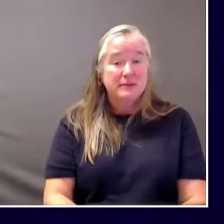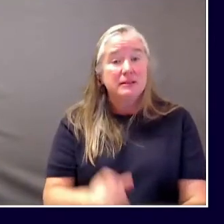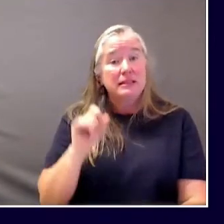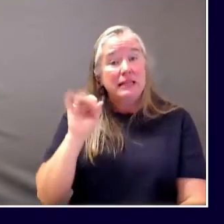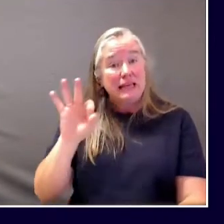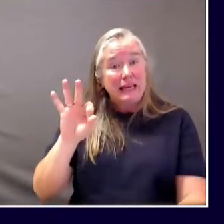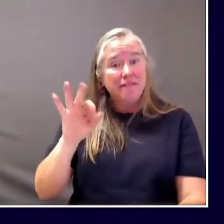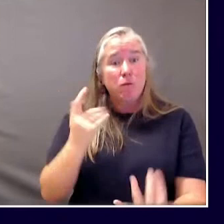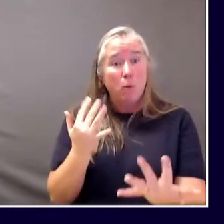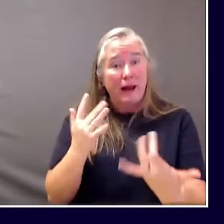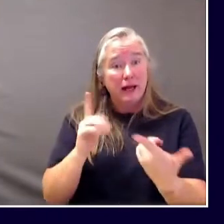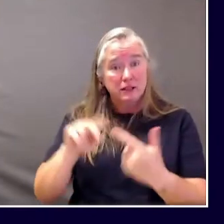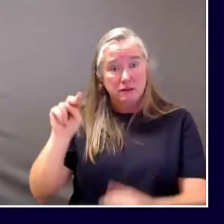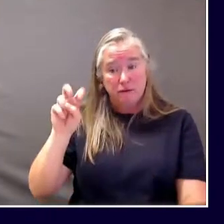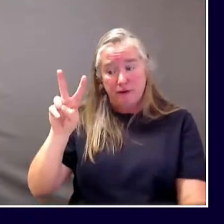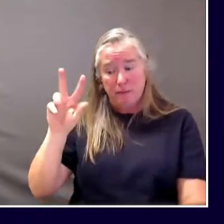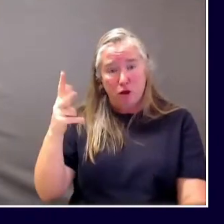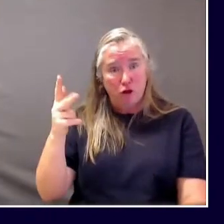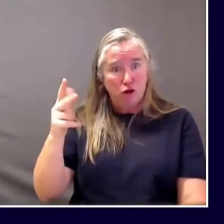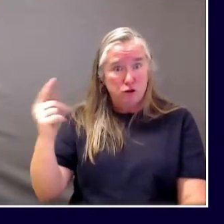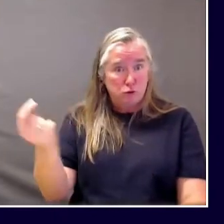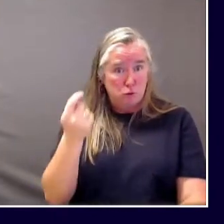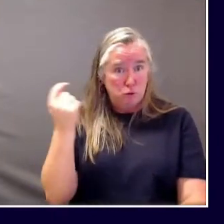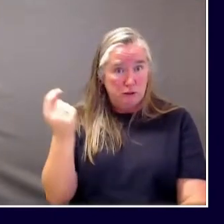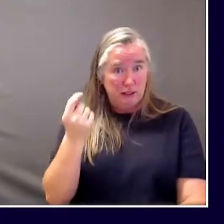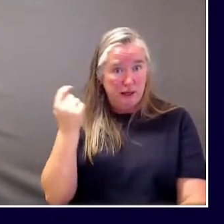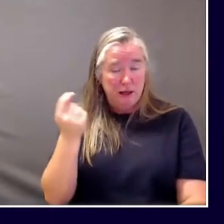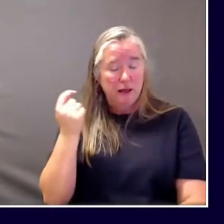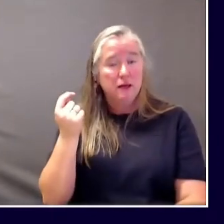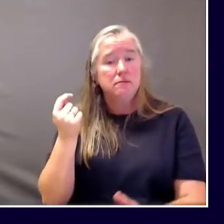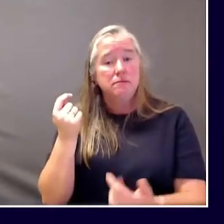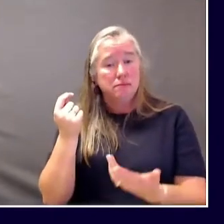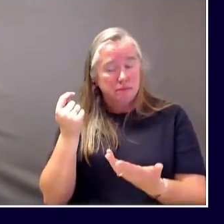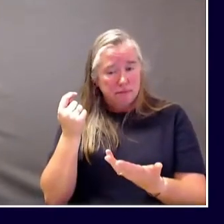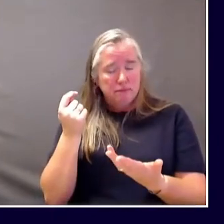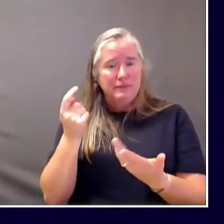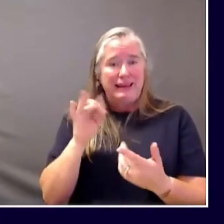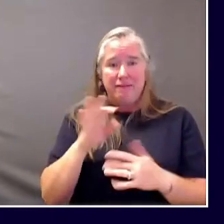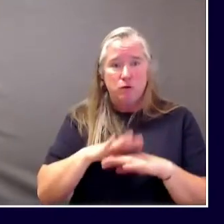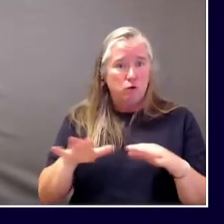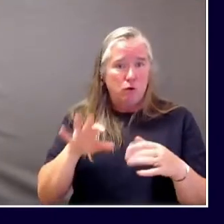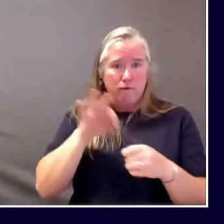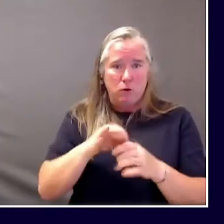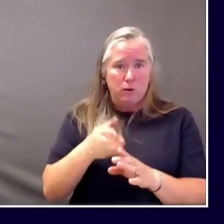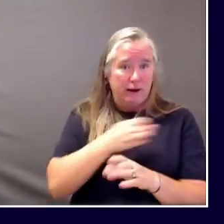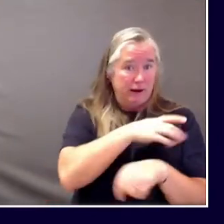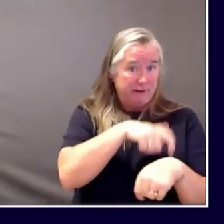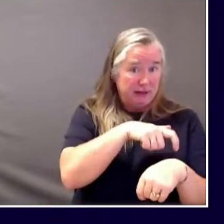polls to vote on Tuesday instead